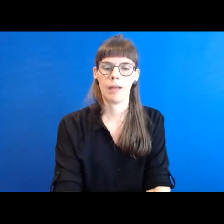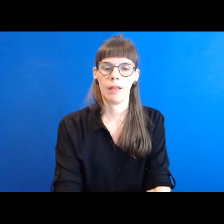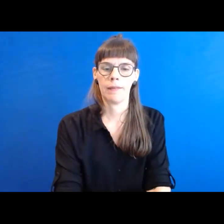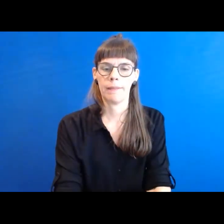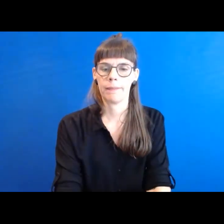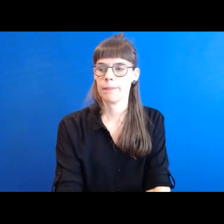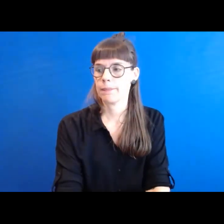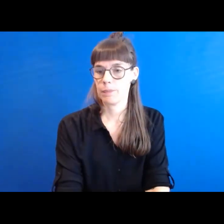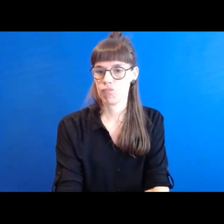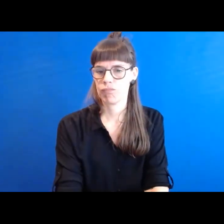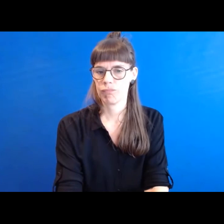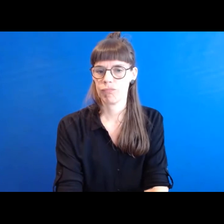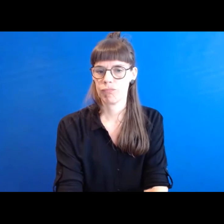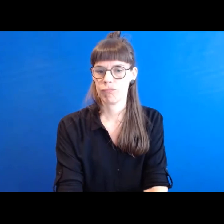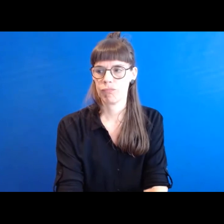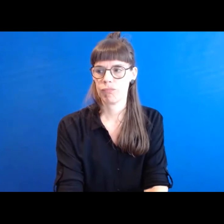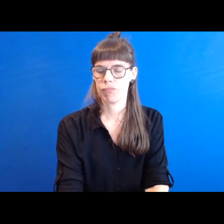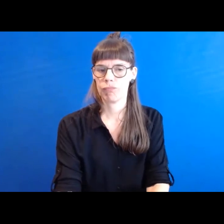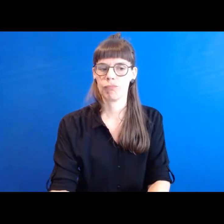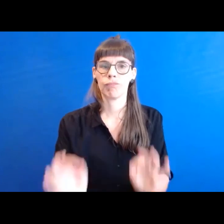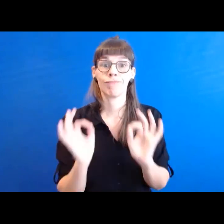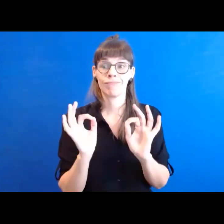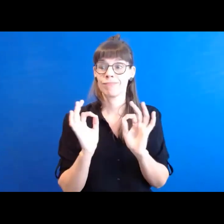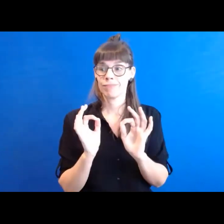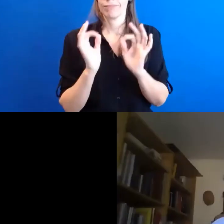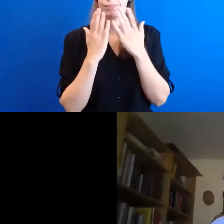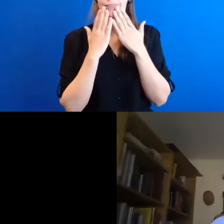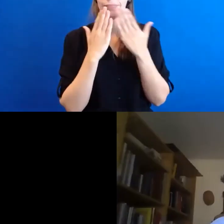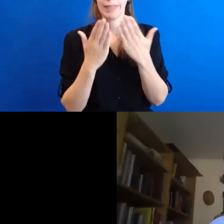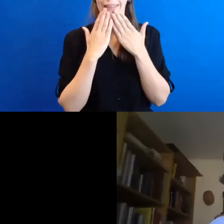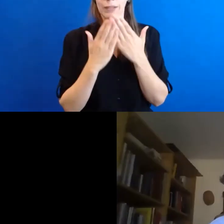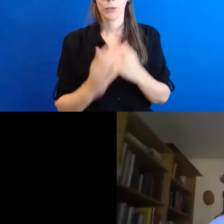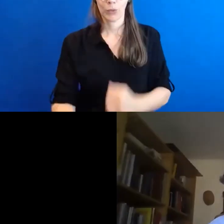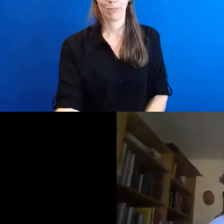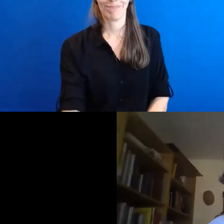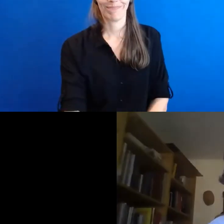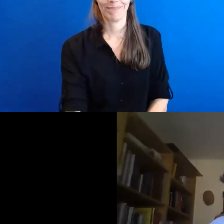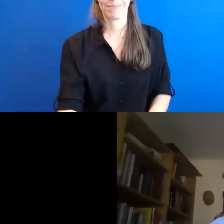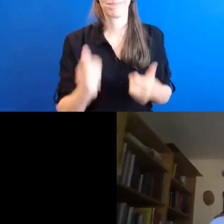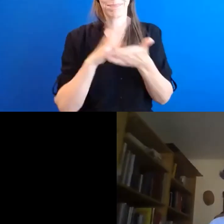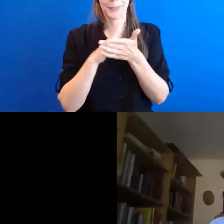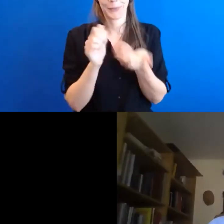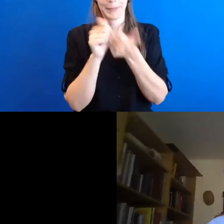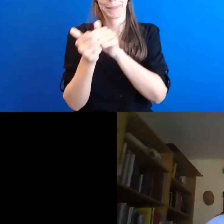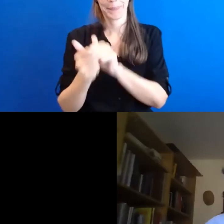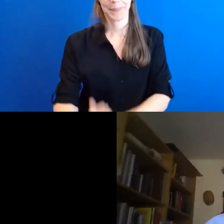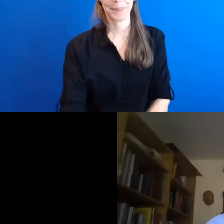in the next month. Thank you . >> CHRISTIAN MODINO-HOK: This is